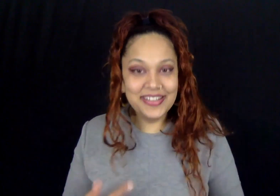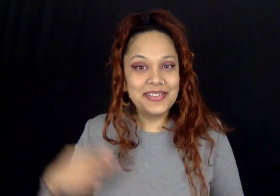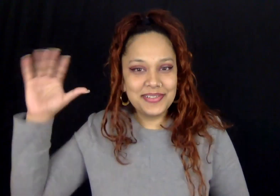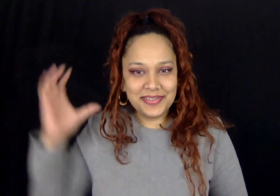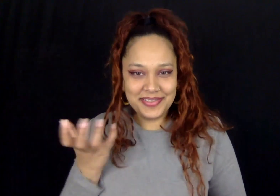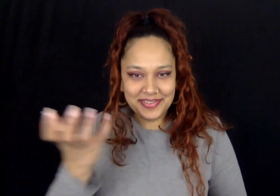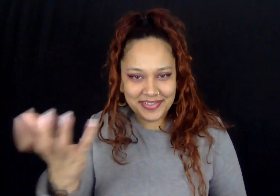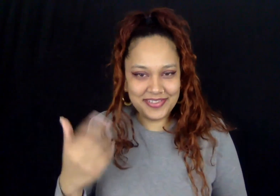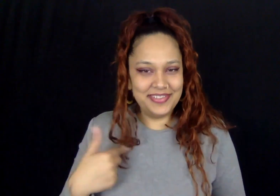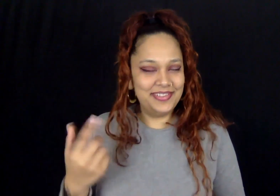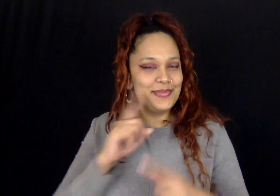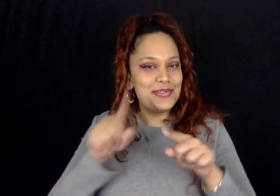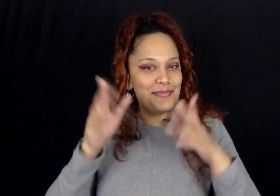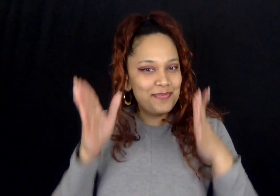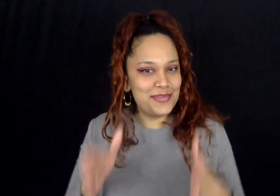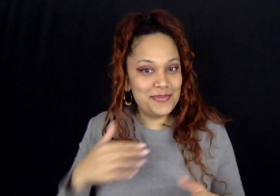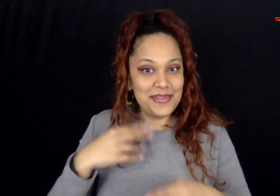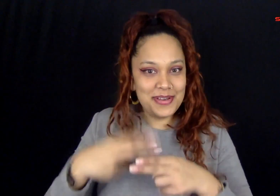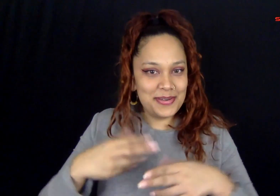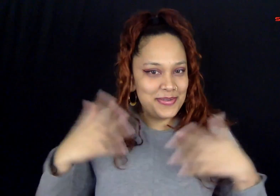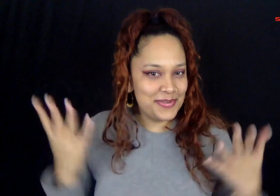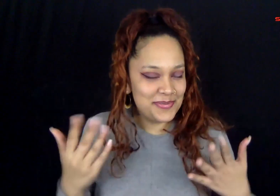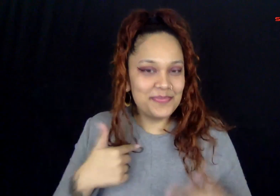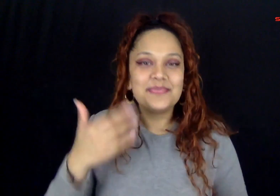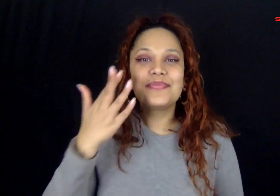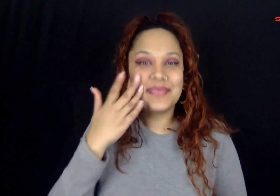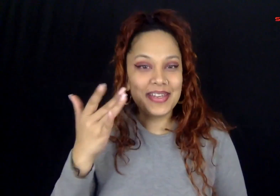Hello everyone I'm Sign1News anchor Gaitrie Persaud